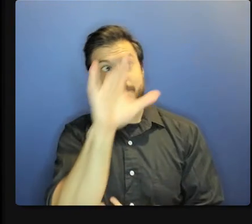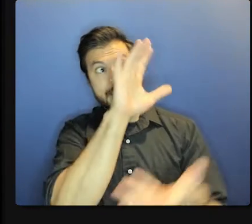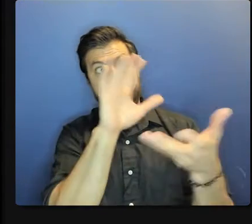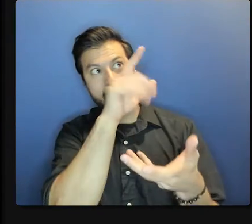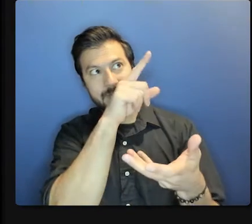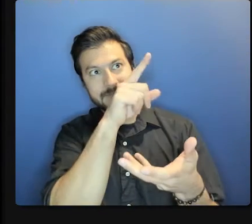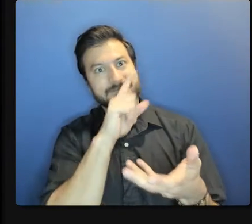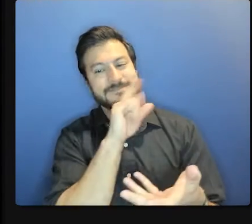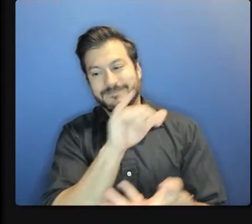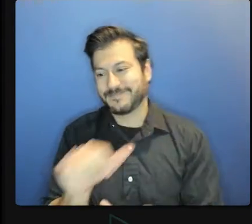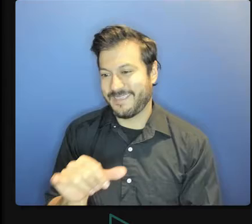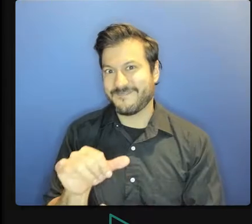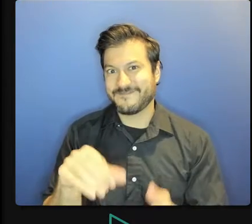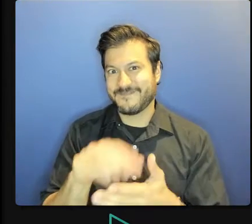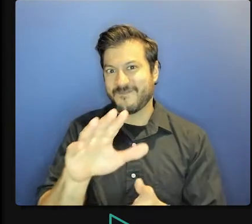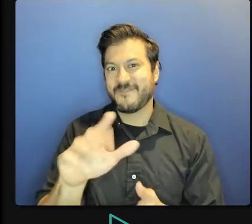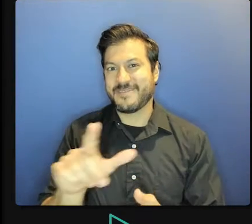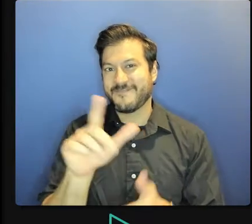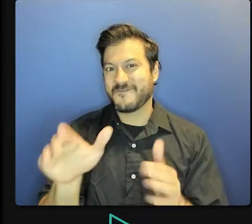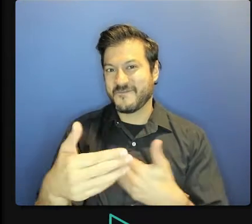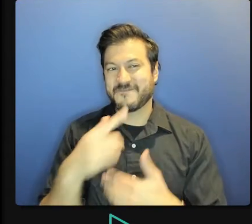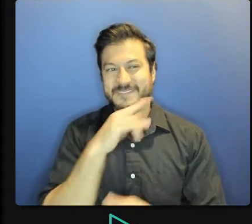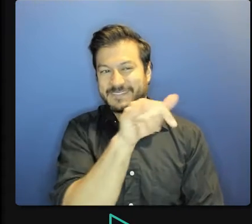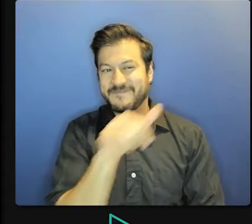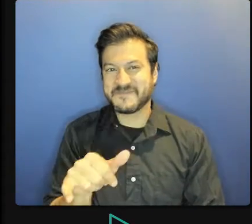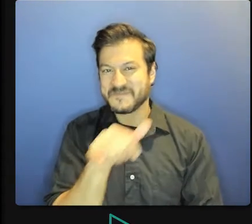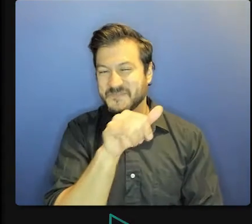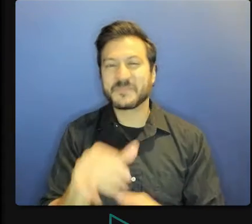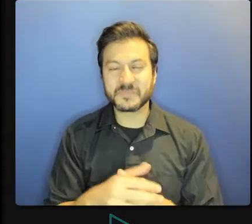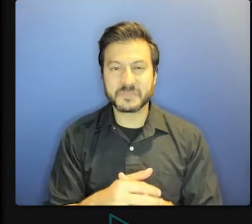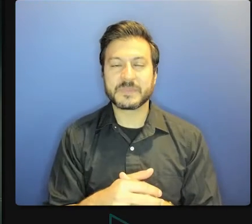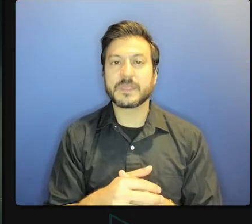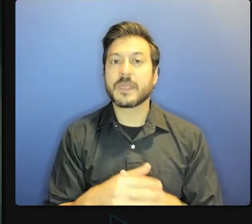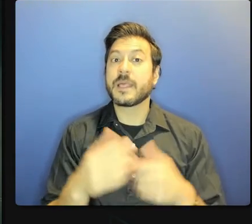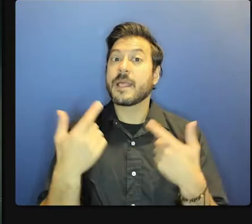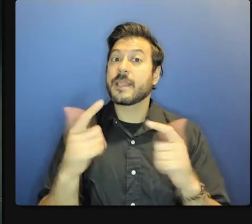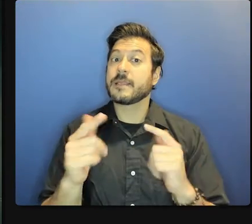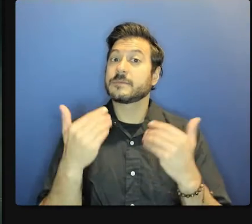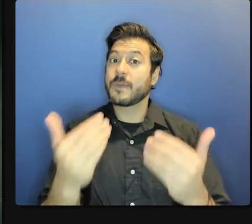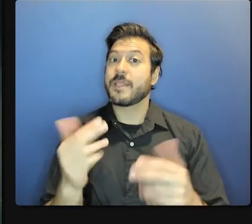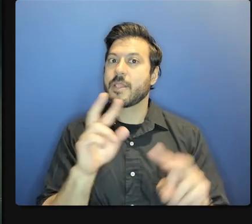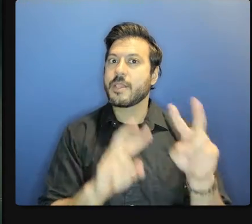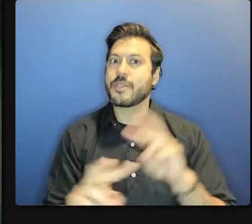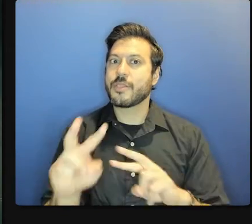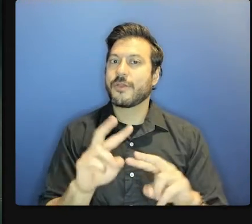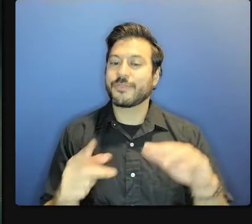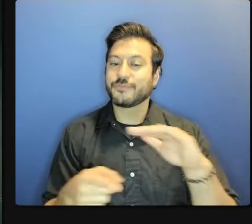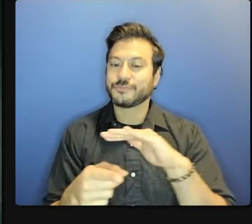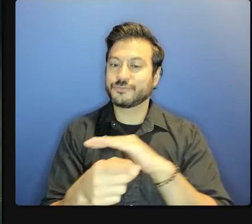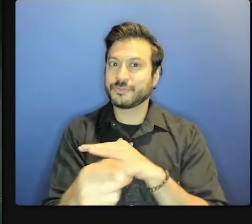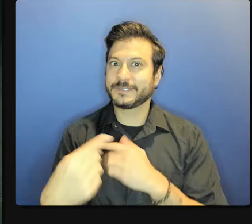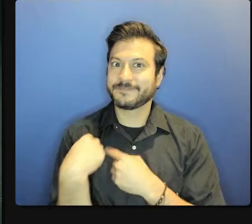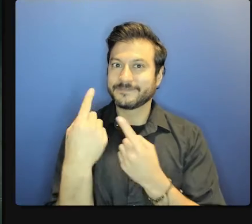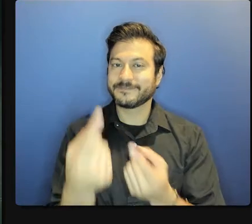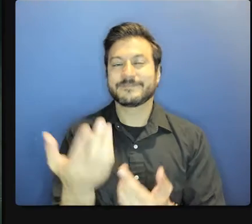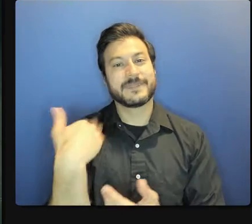The box in the cloud is the same box that's in your living room. So, let's take a look at the journey that we've been on